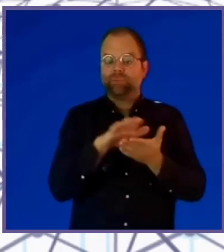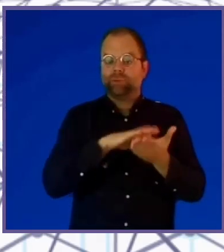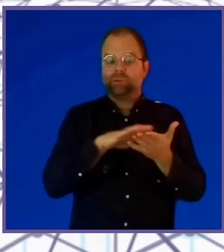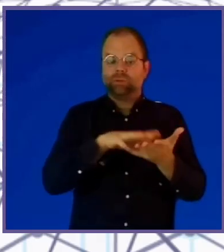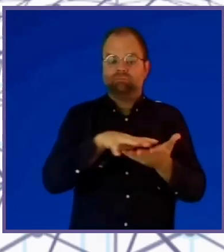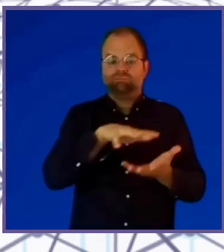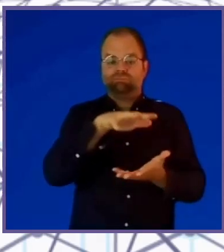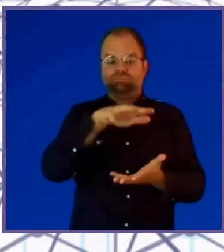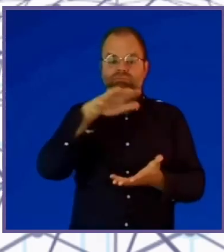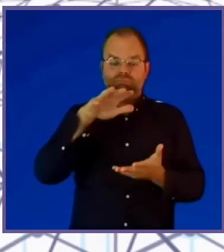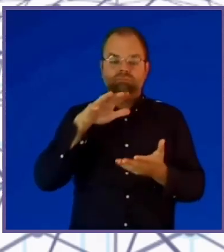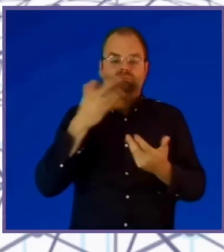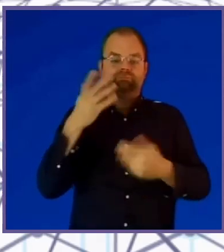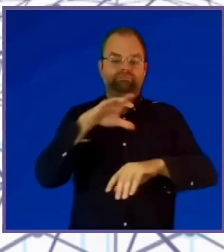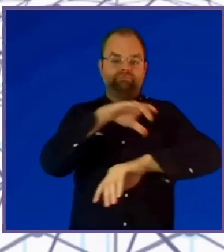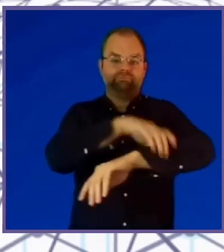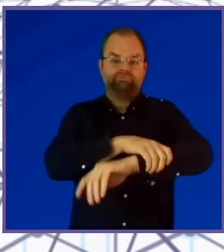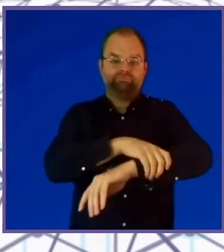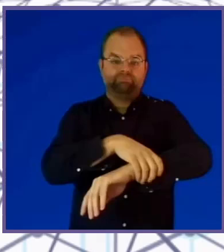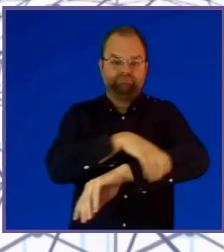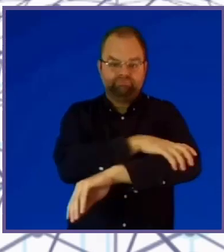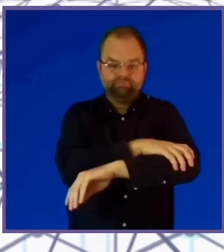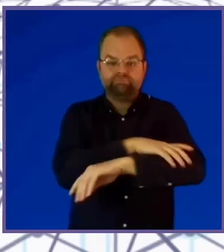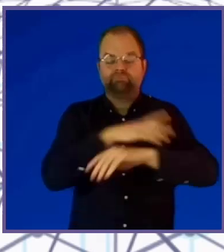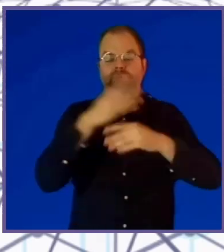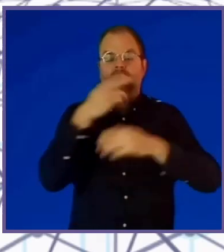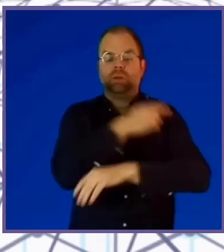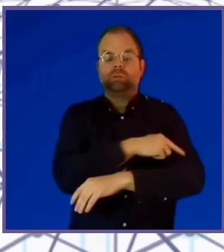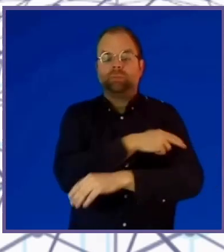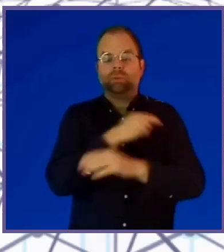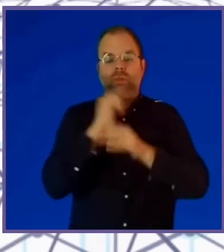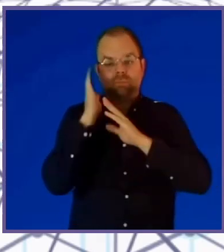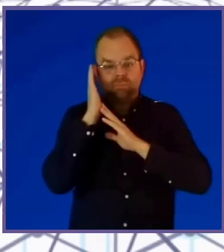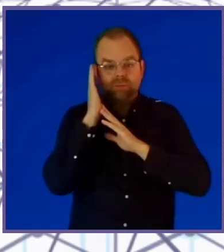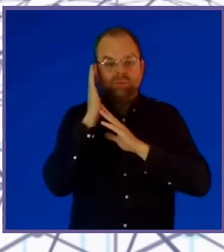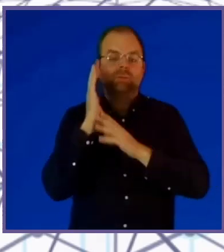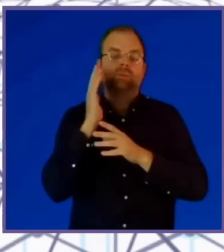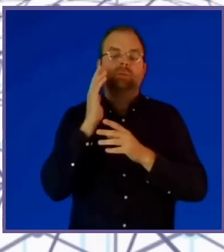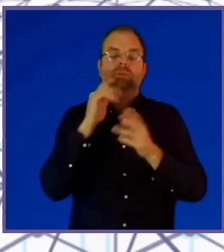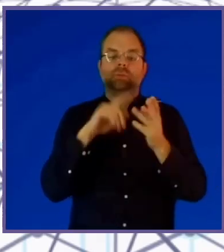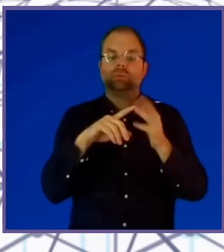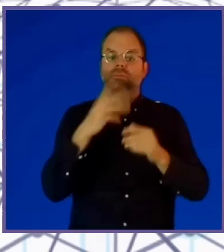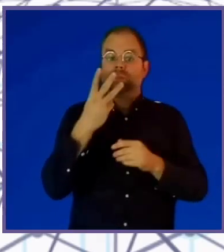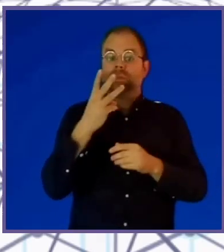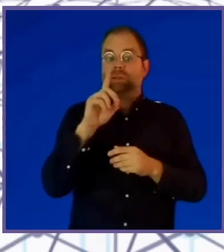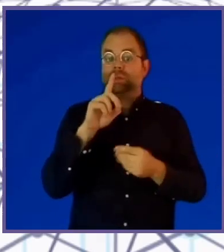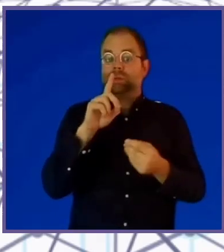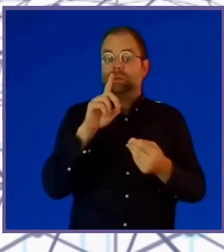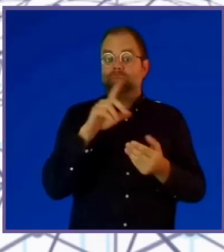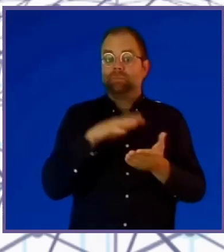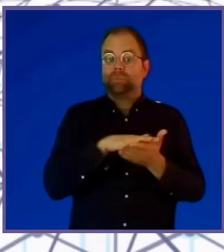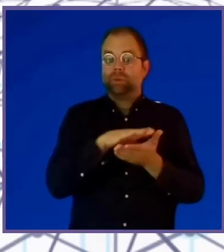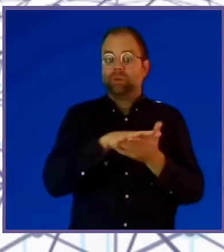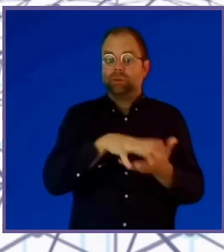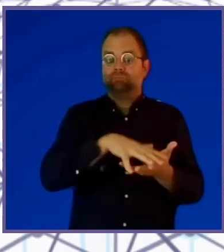I was pioneering 3D printing technology in Nepal through this amazing global collaboration.